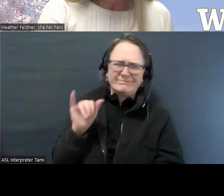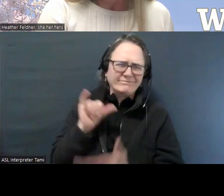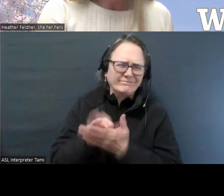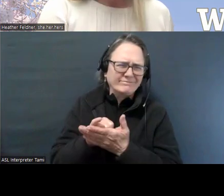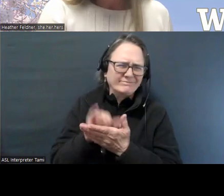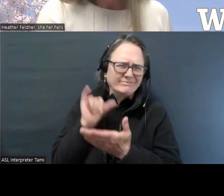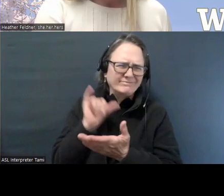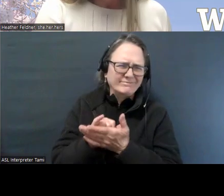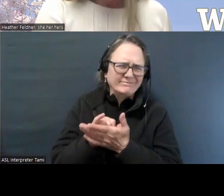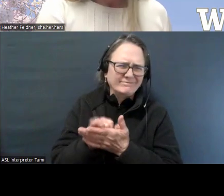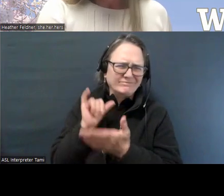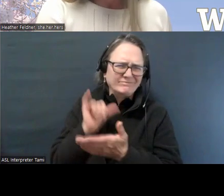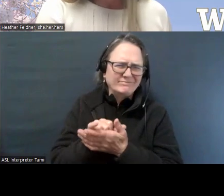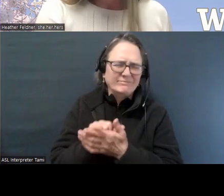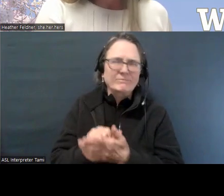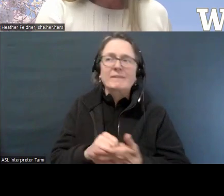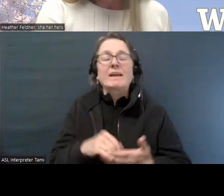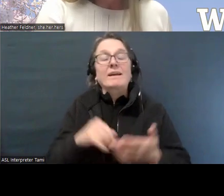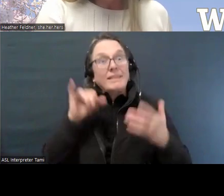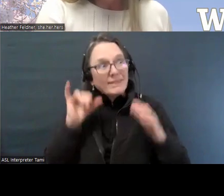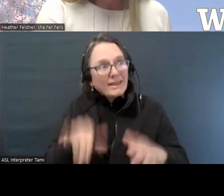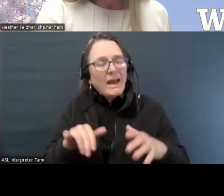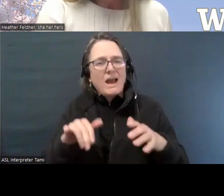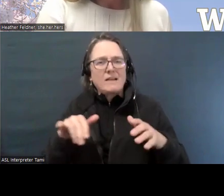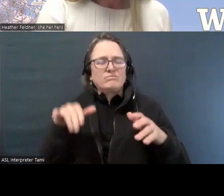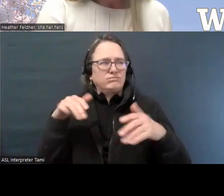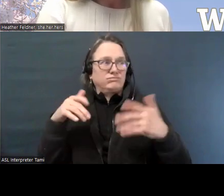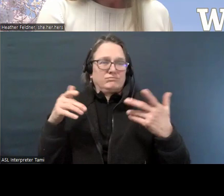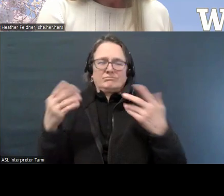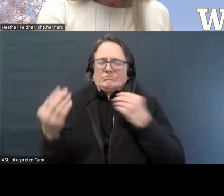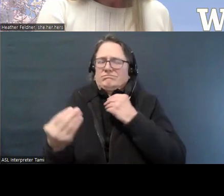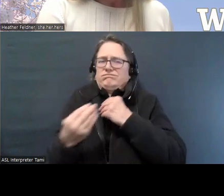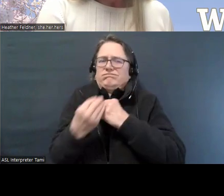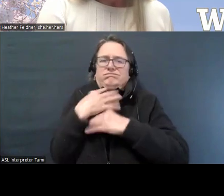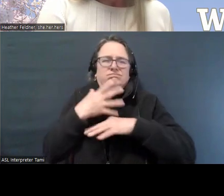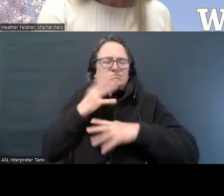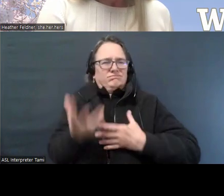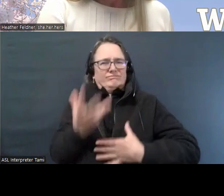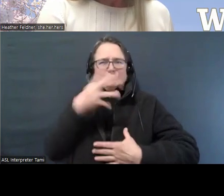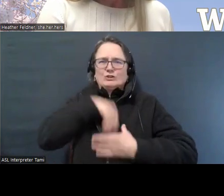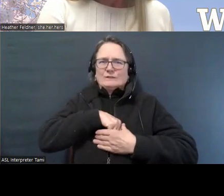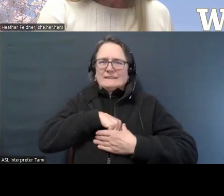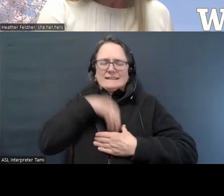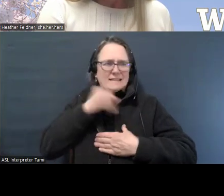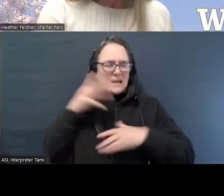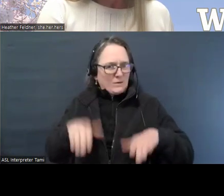we have all grown up in this socialization, in this soup, we've all internalized a lot of ableism.